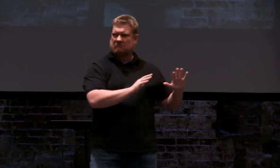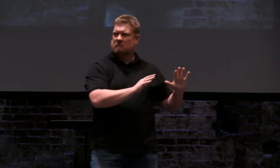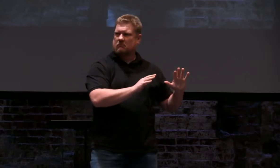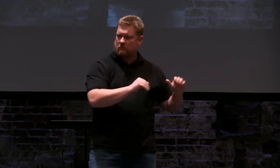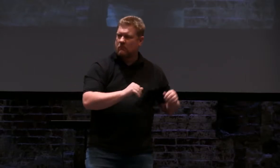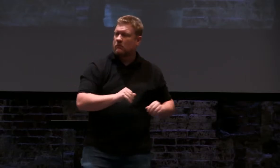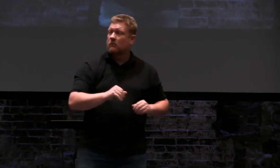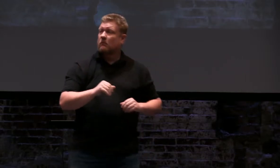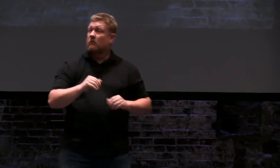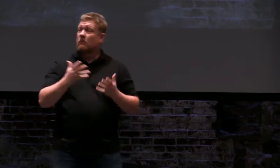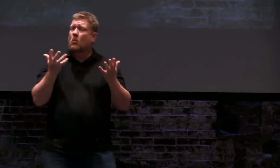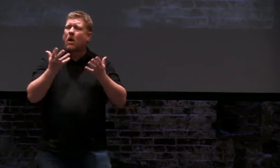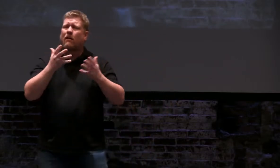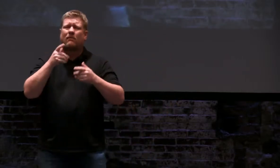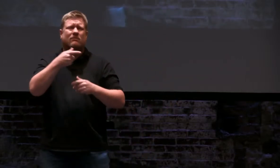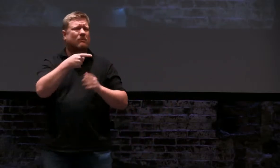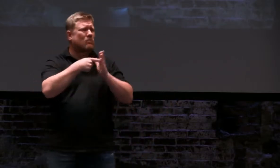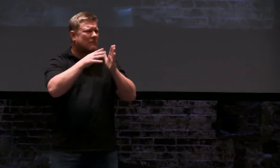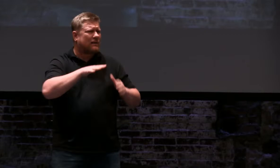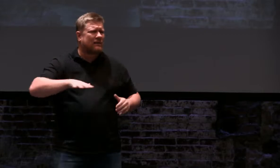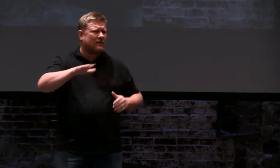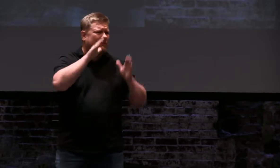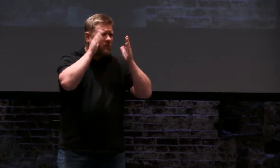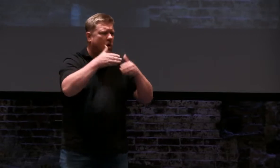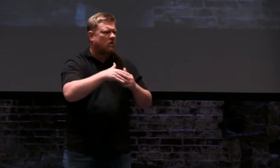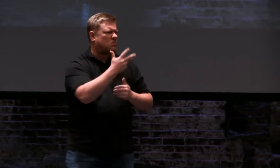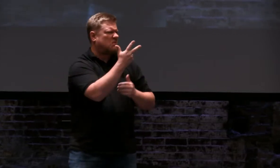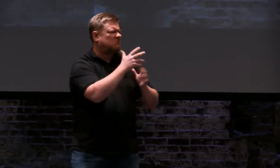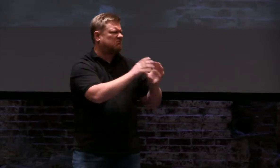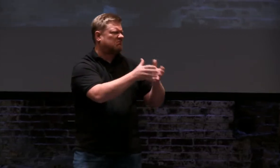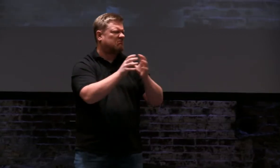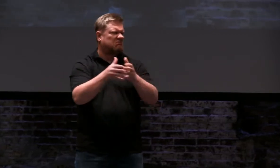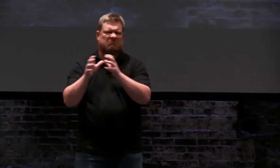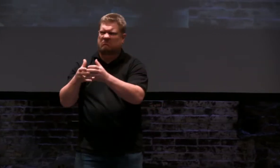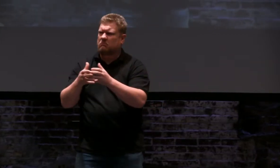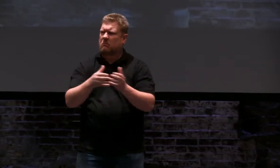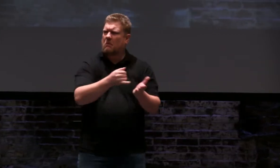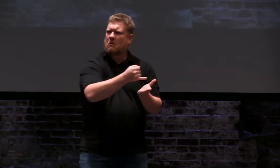They would participate at the board level, and the representatives would have